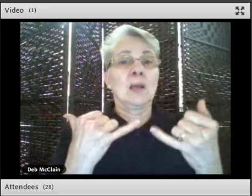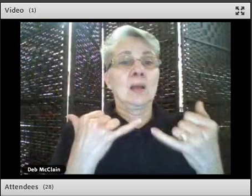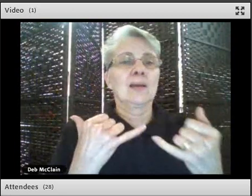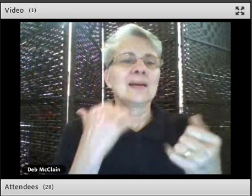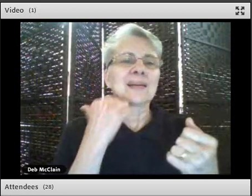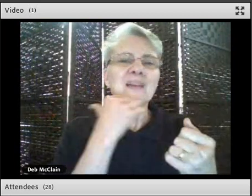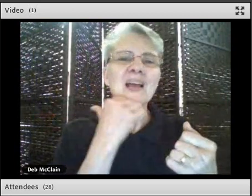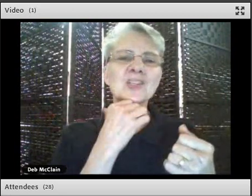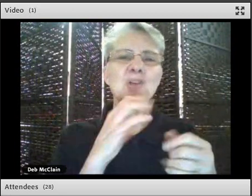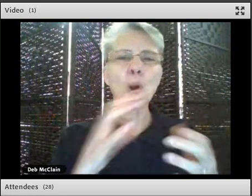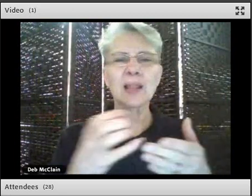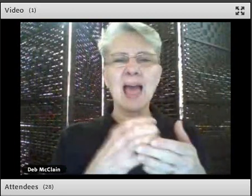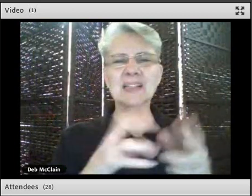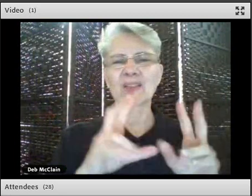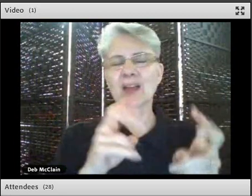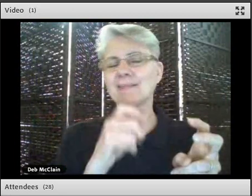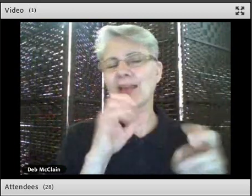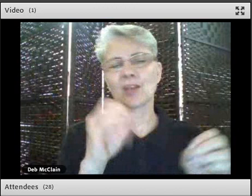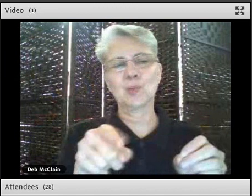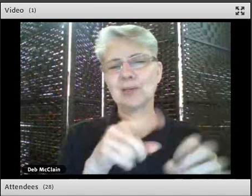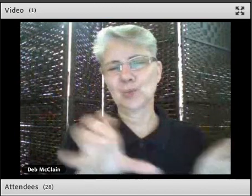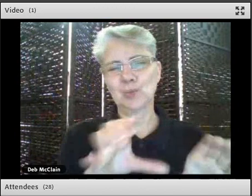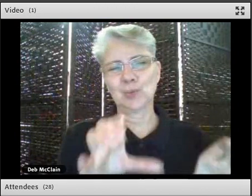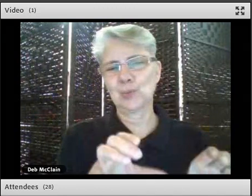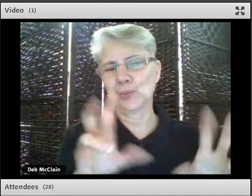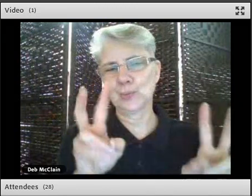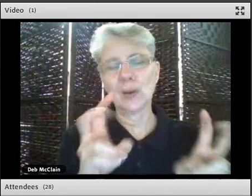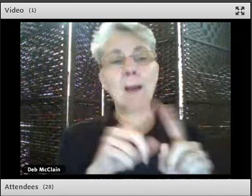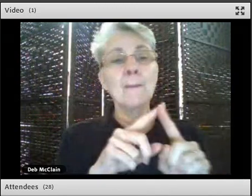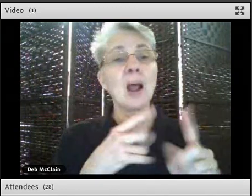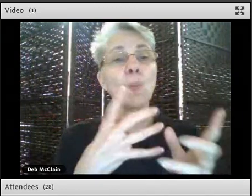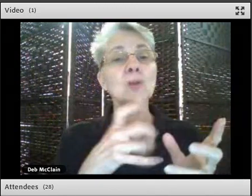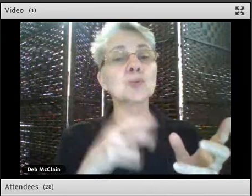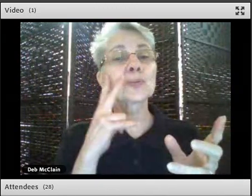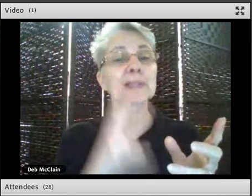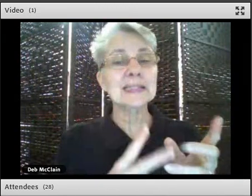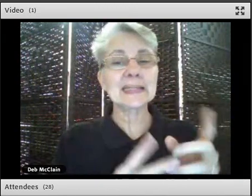in cataloging that you get, you understand what's happening.